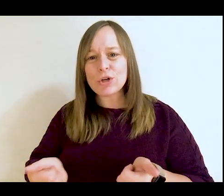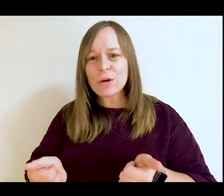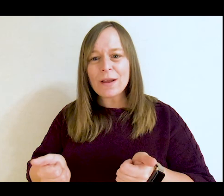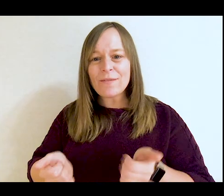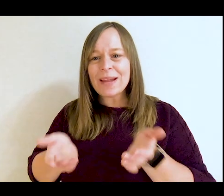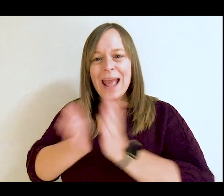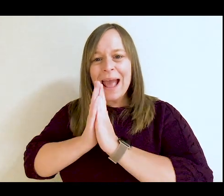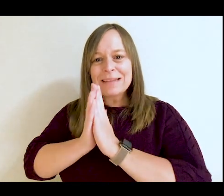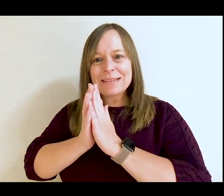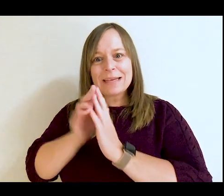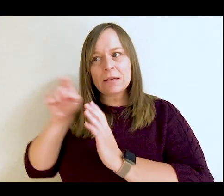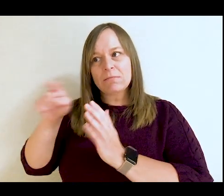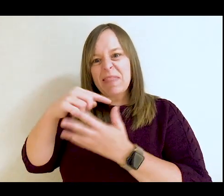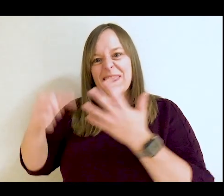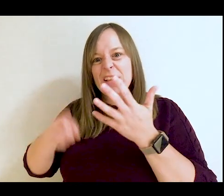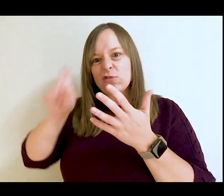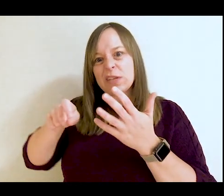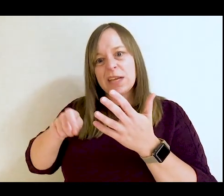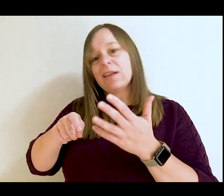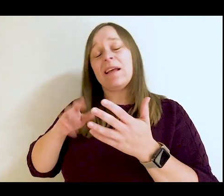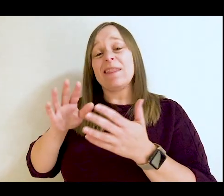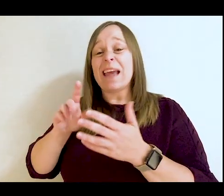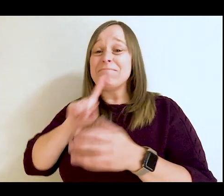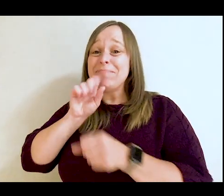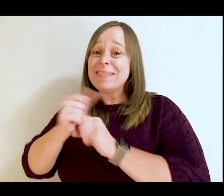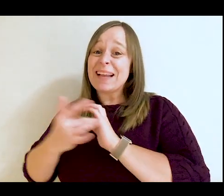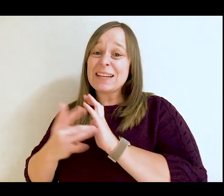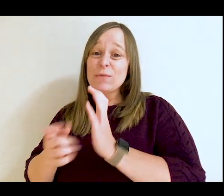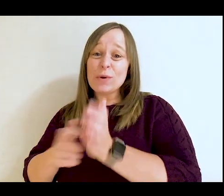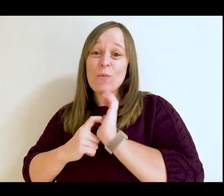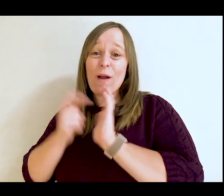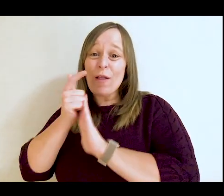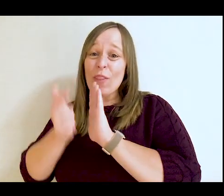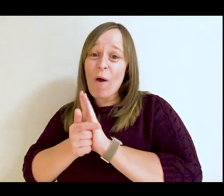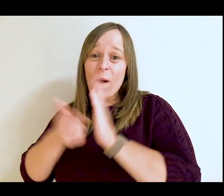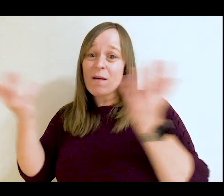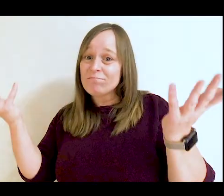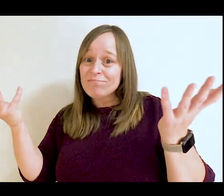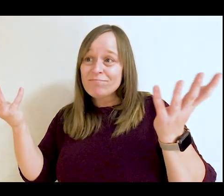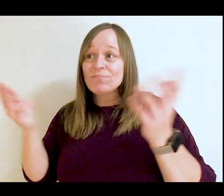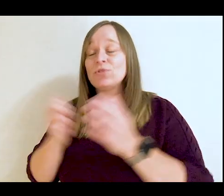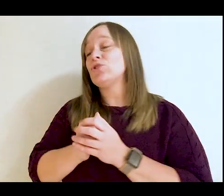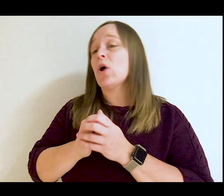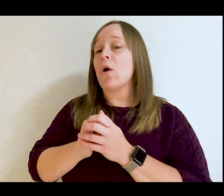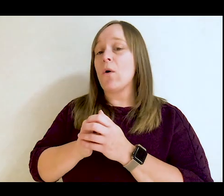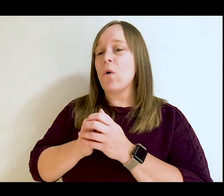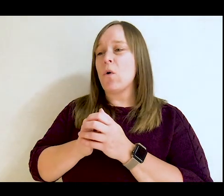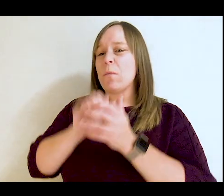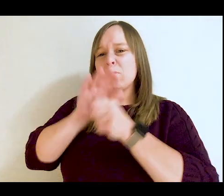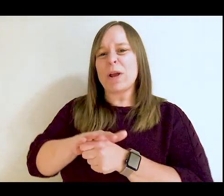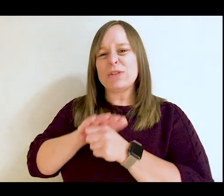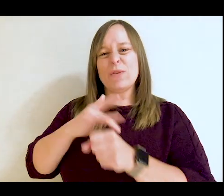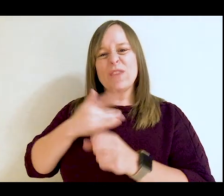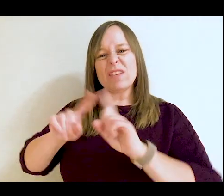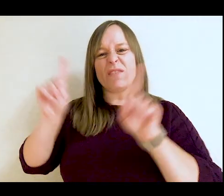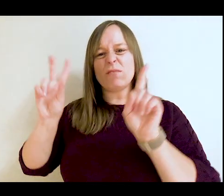be assertive and asking for the things you need and are entitled to and not to let anyone or anything pressure you into feeling different. You have